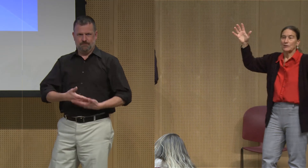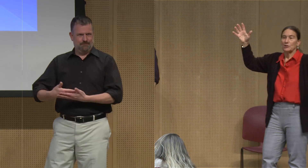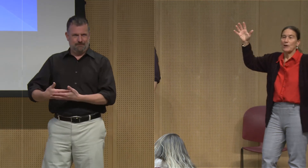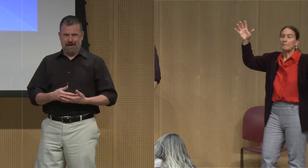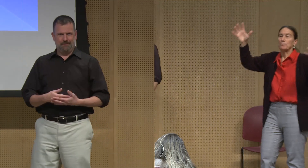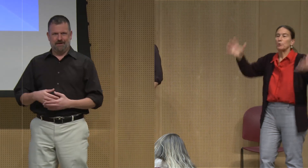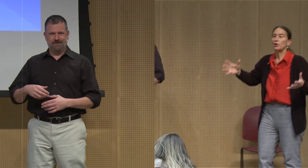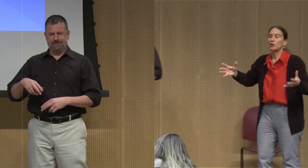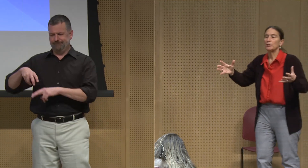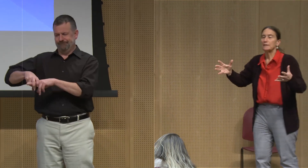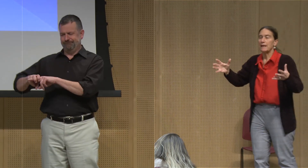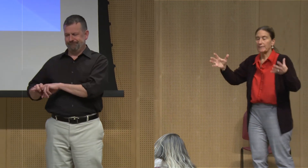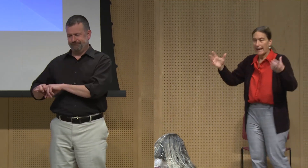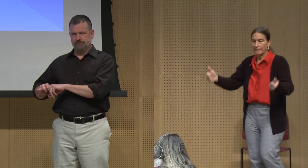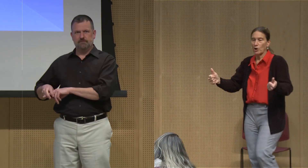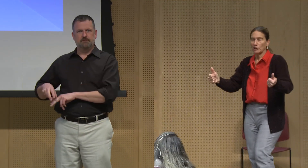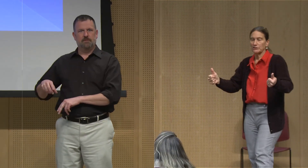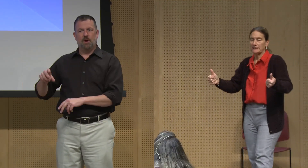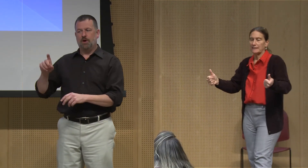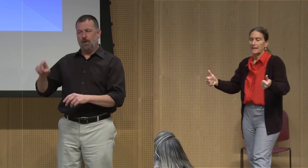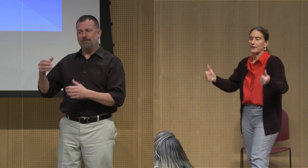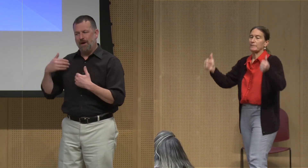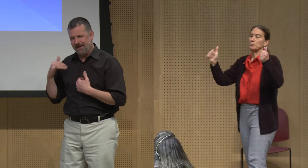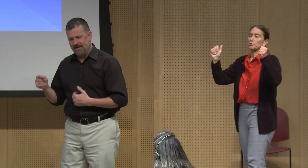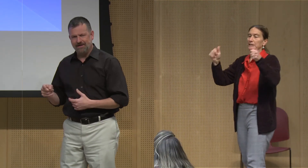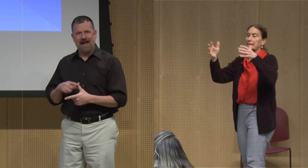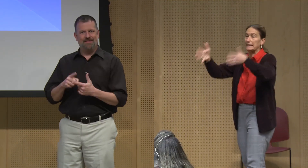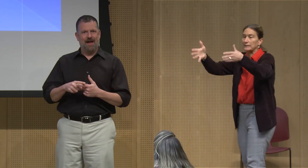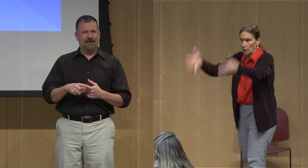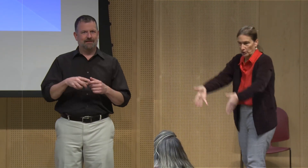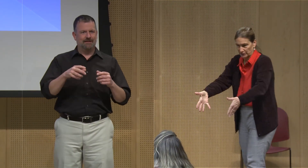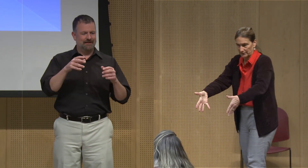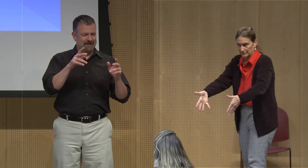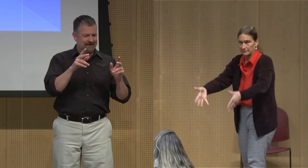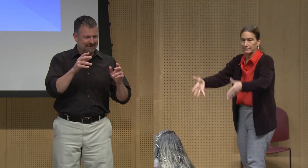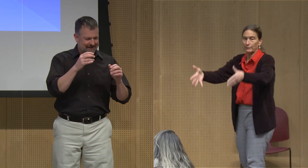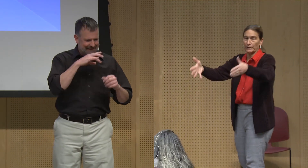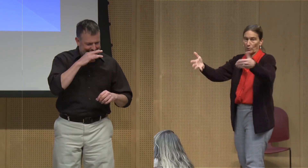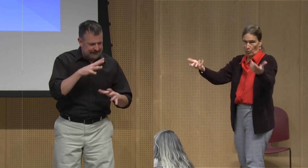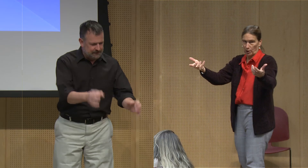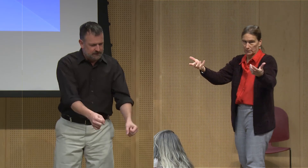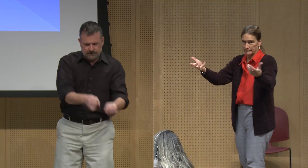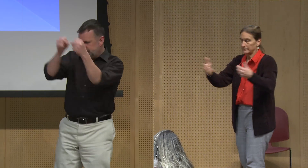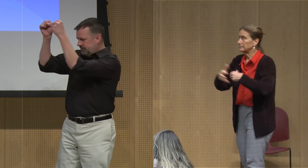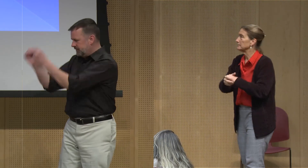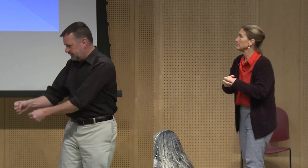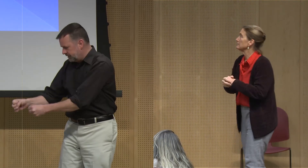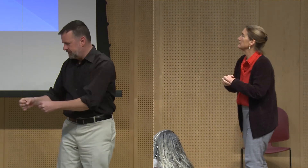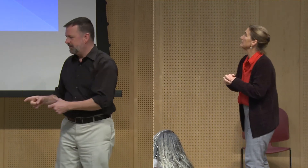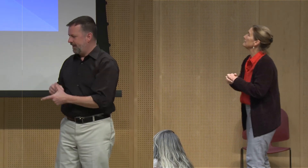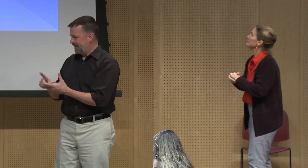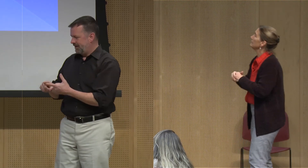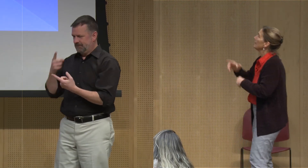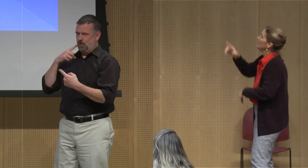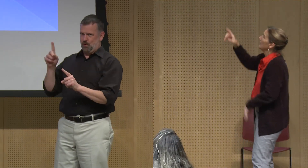YOU HAVE TO PUT--YOU HAVE TO HAVE A CAR SEAT, AND YOU HAVE TO PUT YOUR KID IN THE CAR SEAT FOR IT TO WORK.